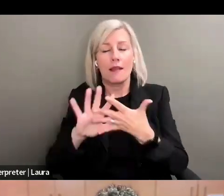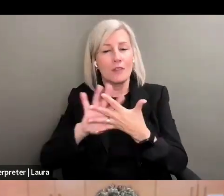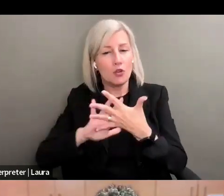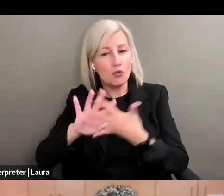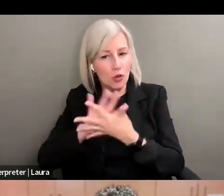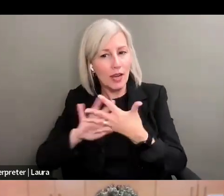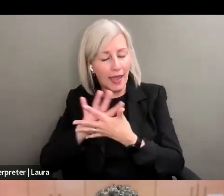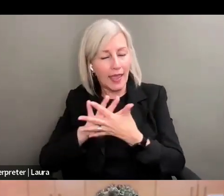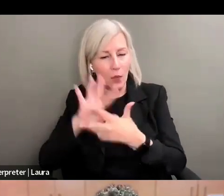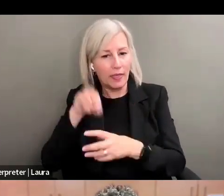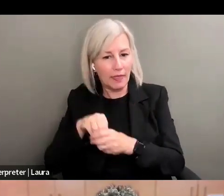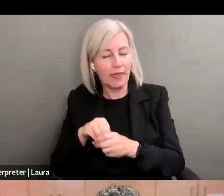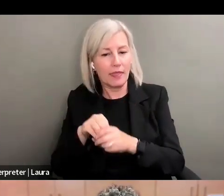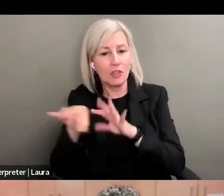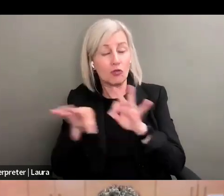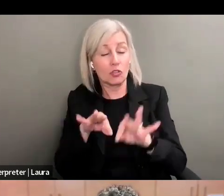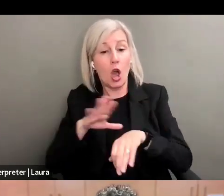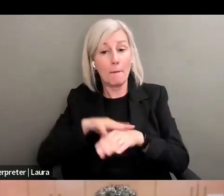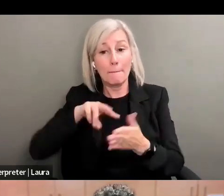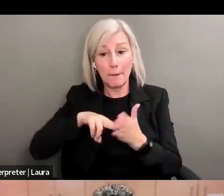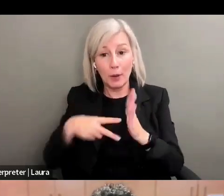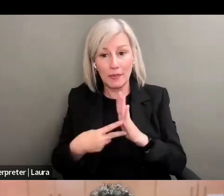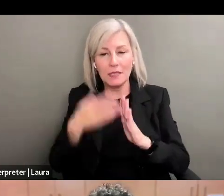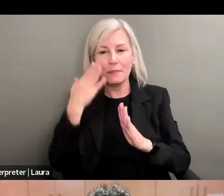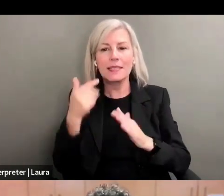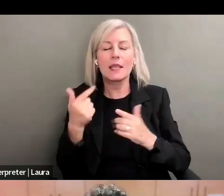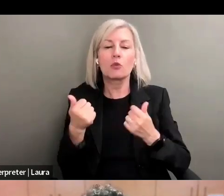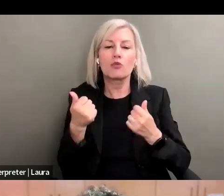instructions, I think, on purpose because I think they were trying to